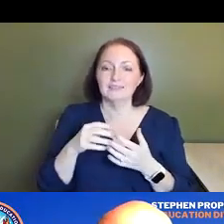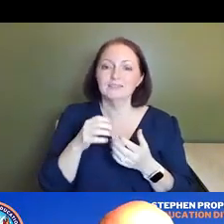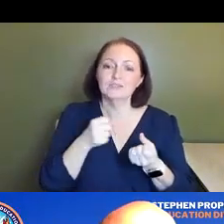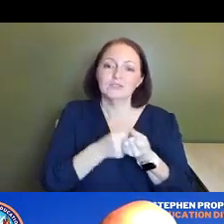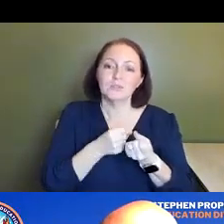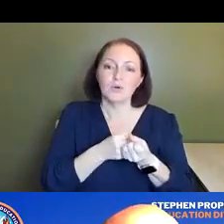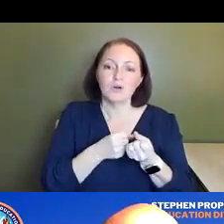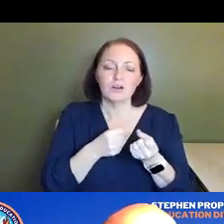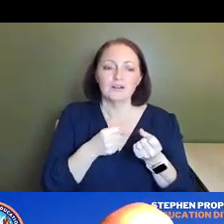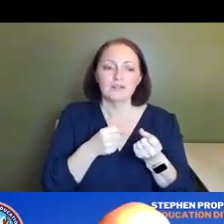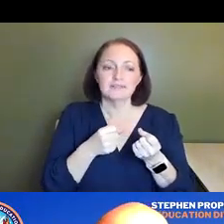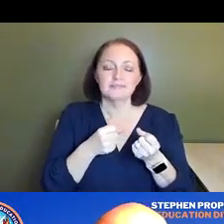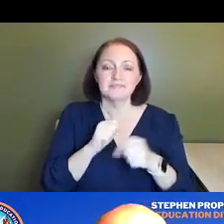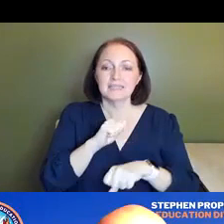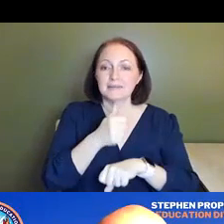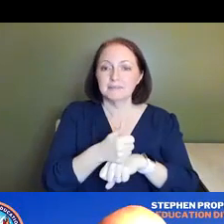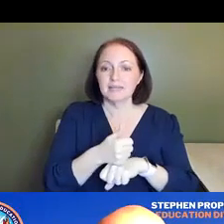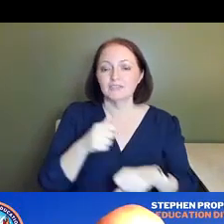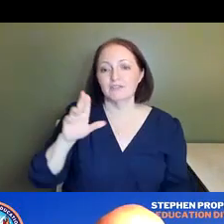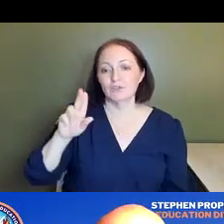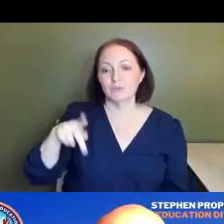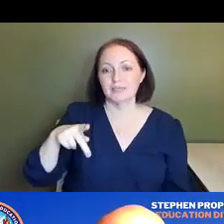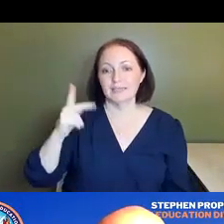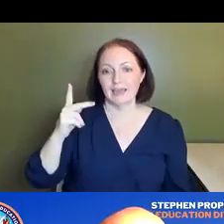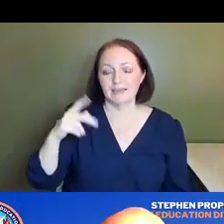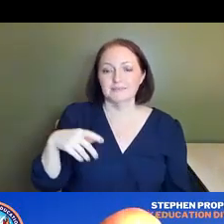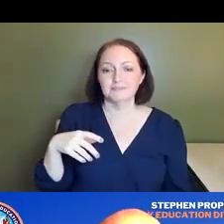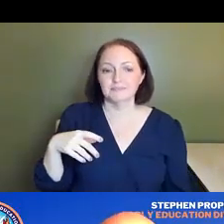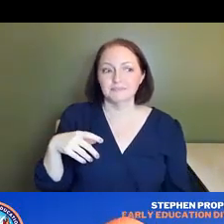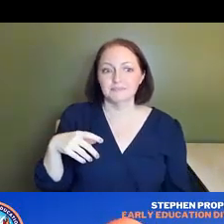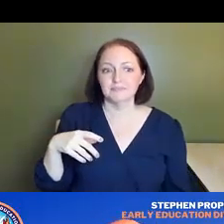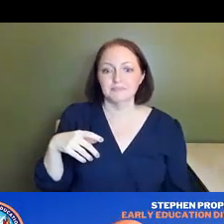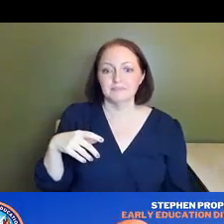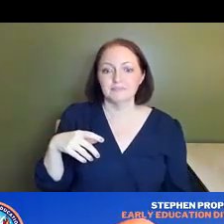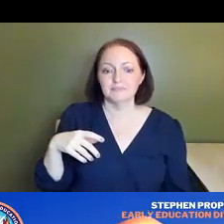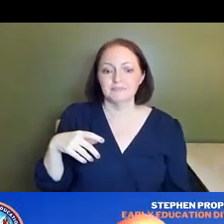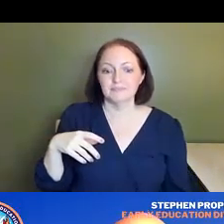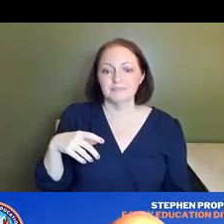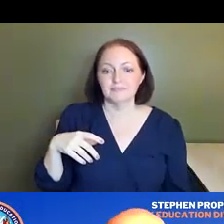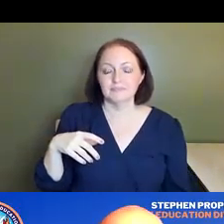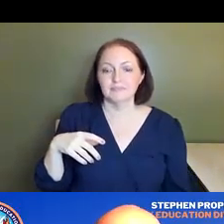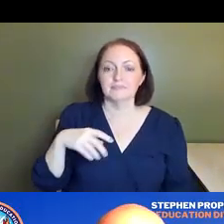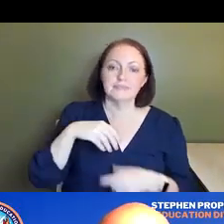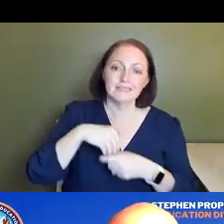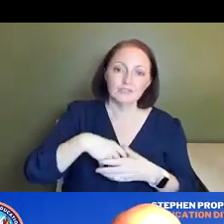the implementation of UPK with with with you know internal and external partners to the